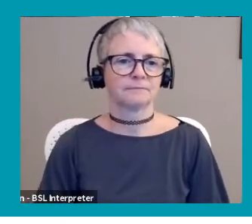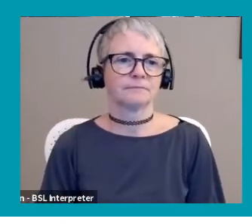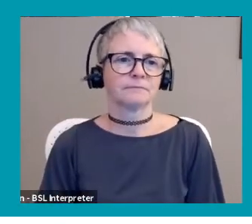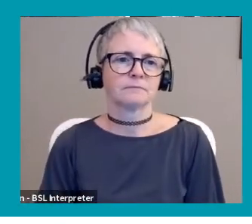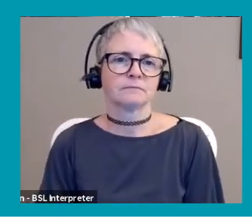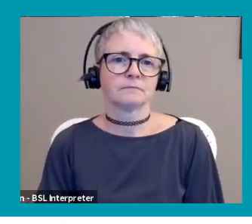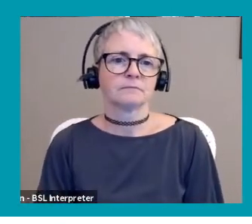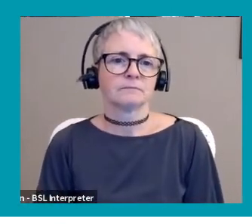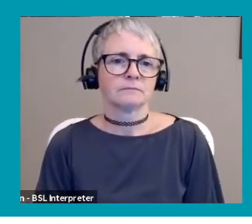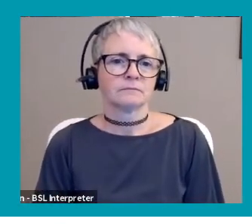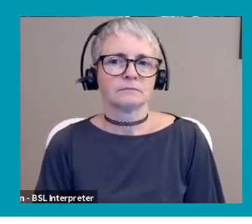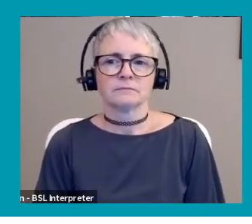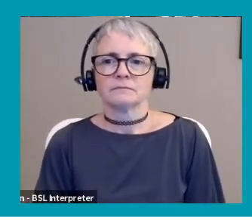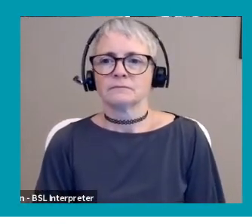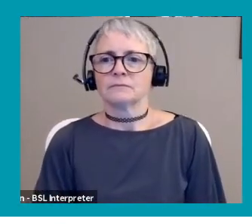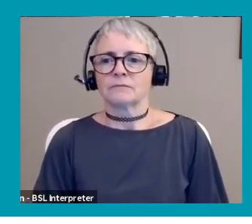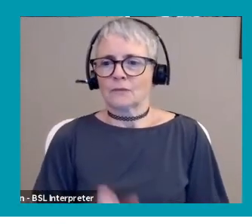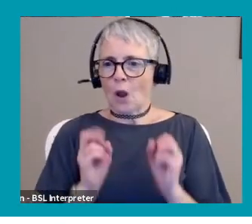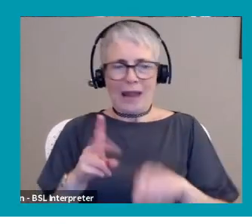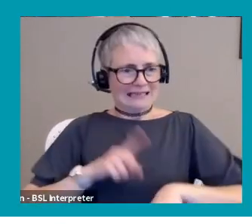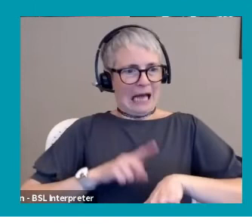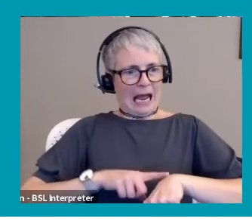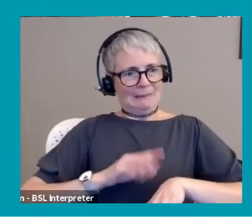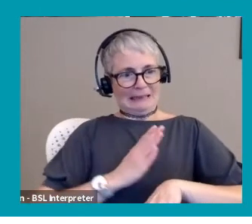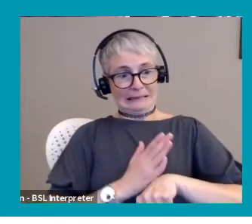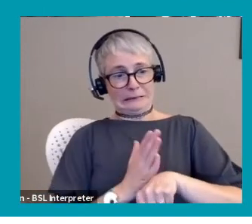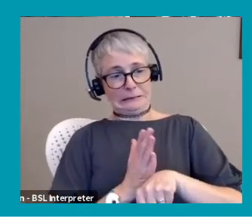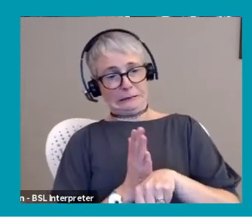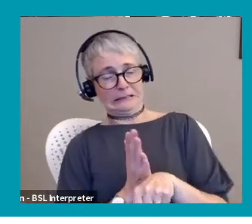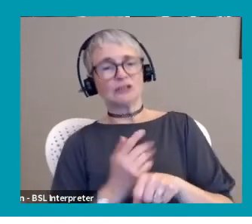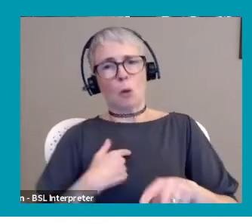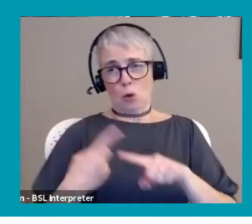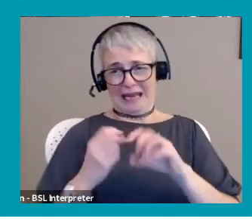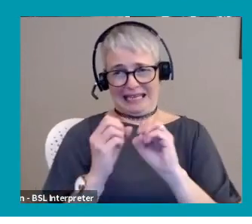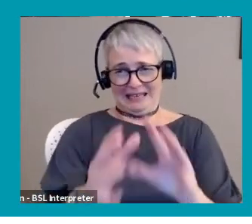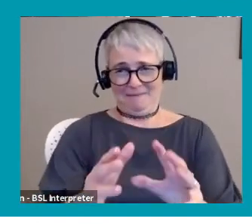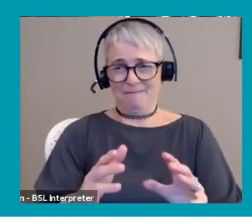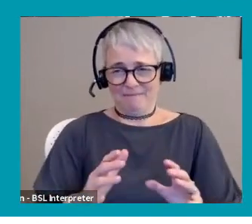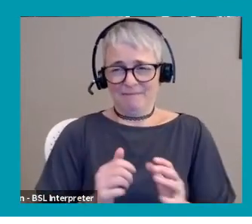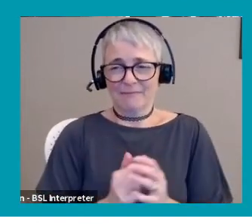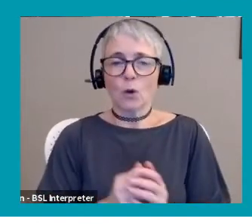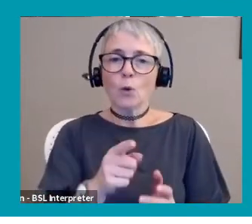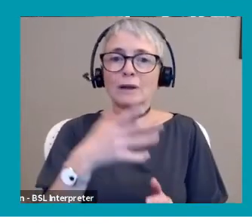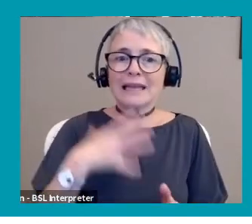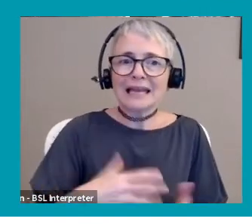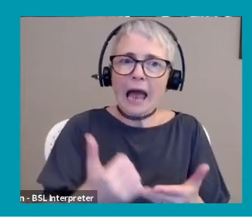We are starting to overrun so I am going skim through this and if you need help come and see a coach.